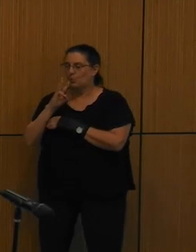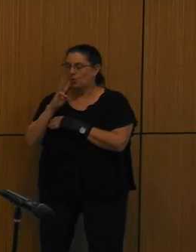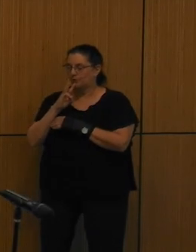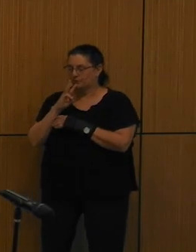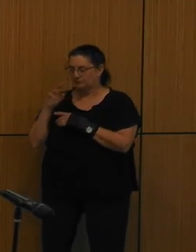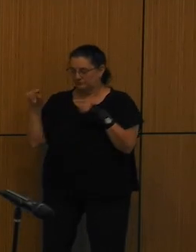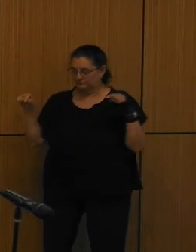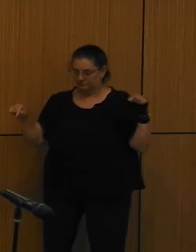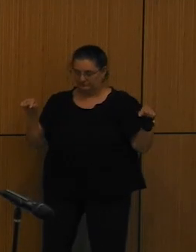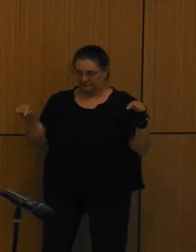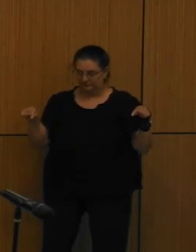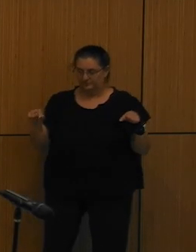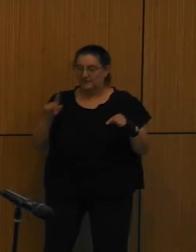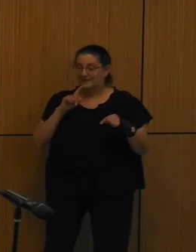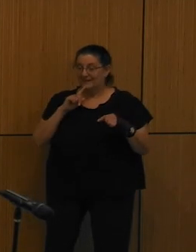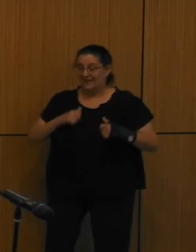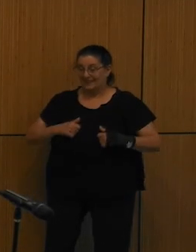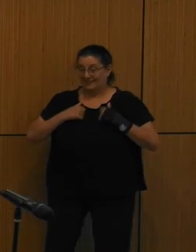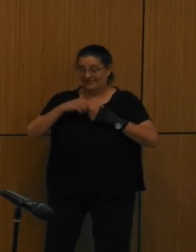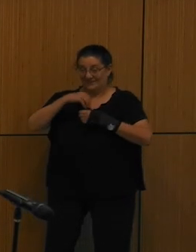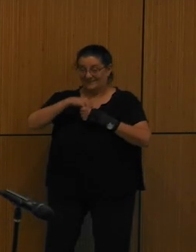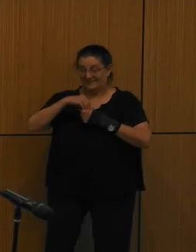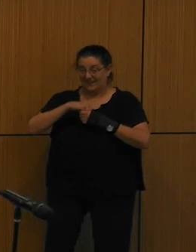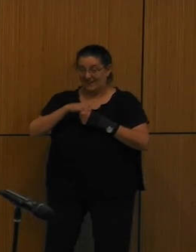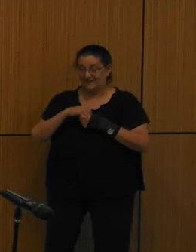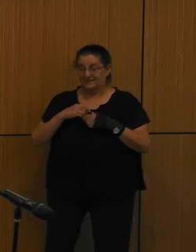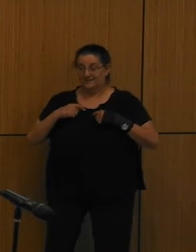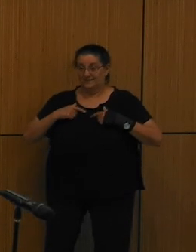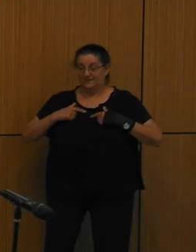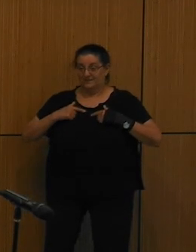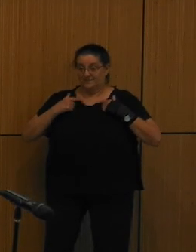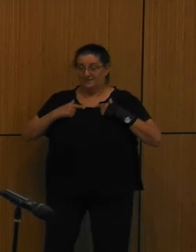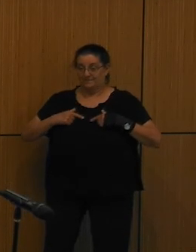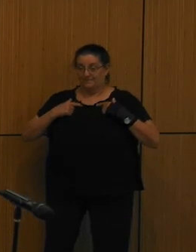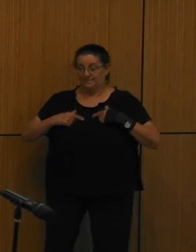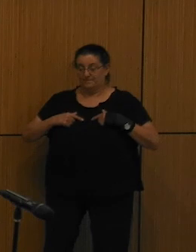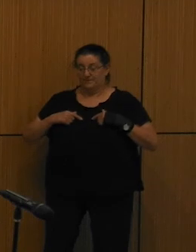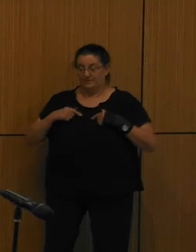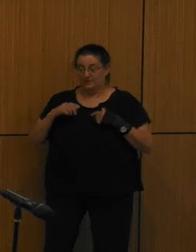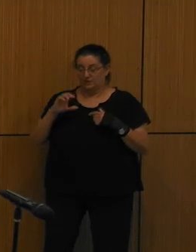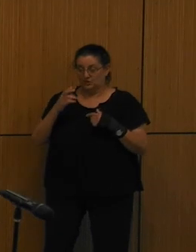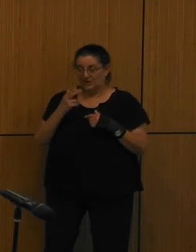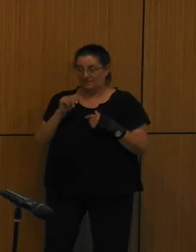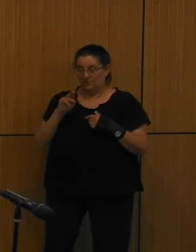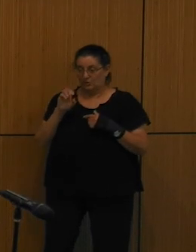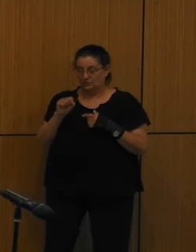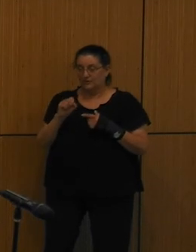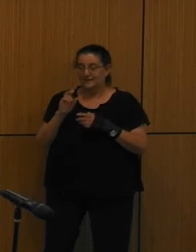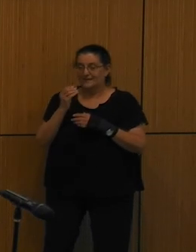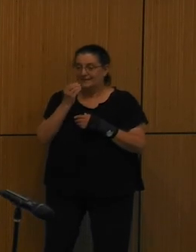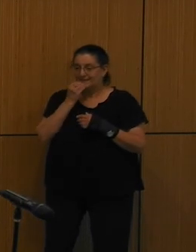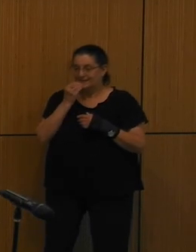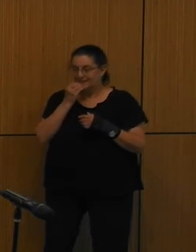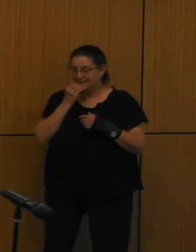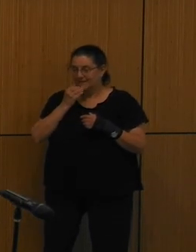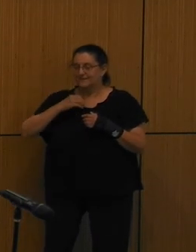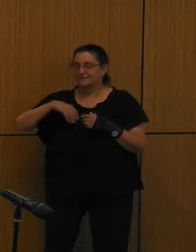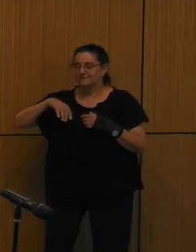So these things live inside the bronchial chambers of these hosts feed on the blood. Sexually dimorphic, as you're seeing on the bottom.